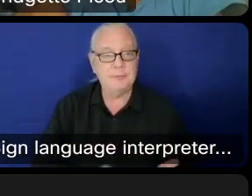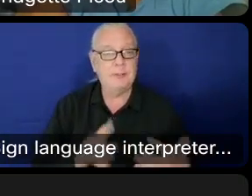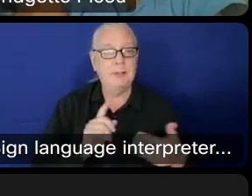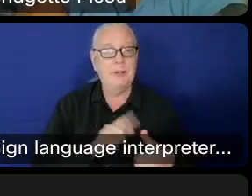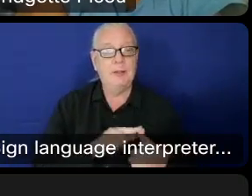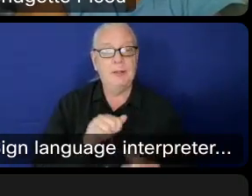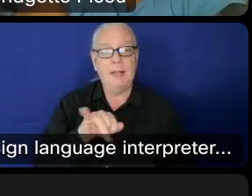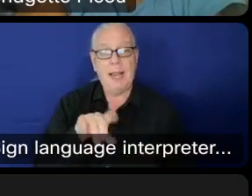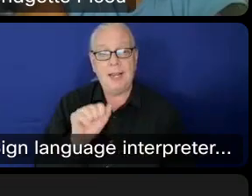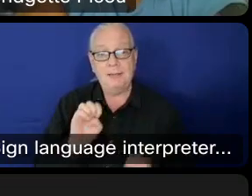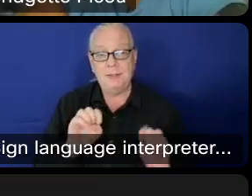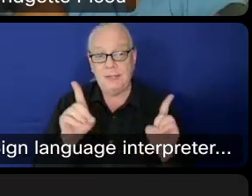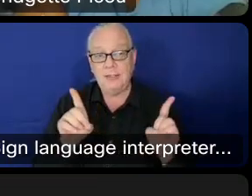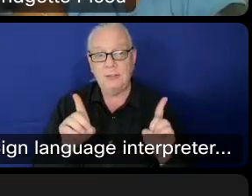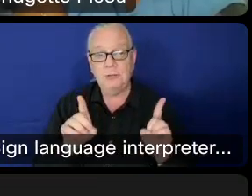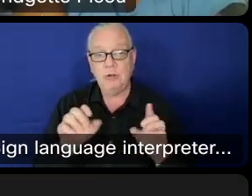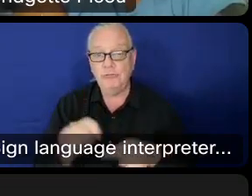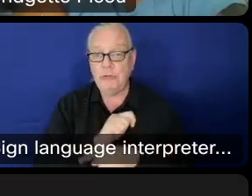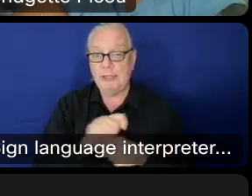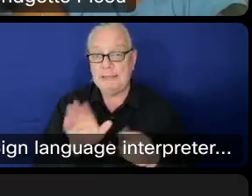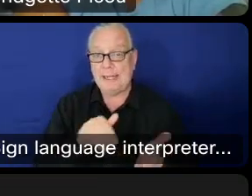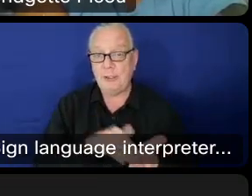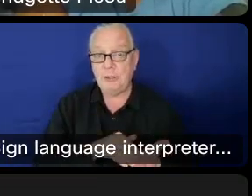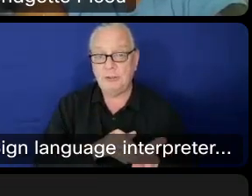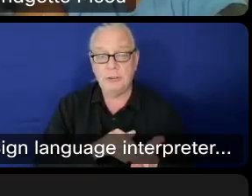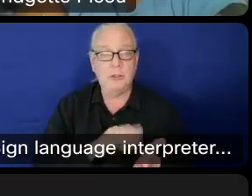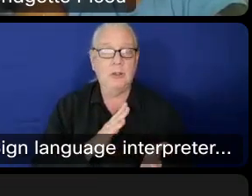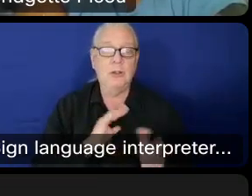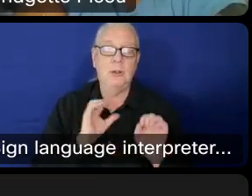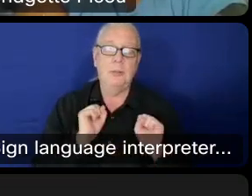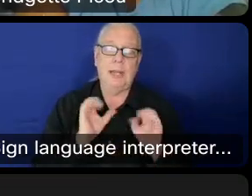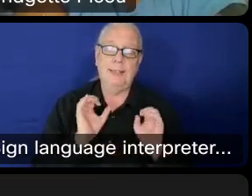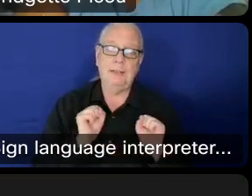training centers, AETC. AETC is amazing for the information that